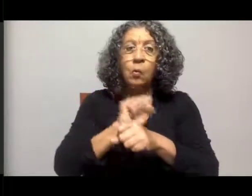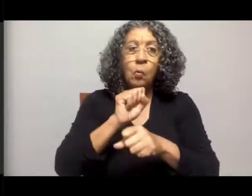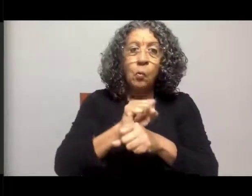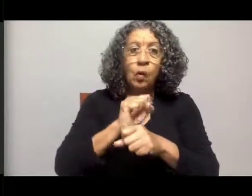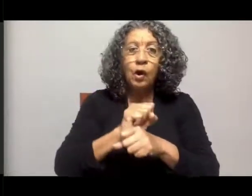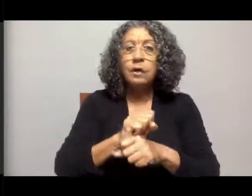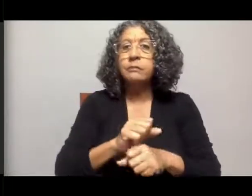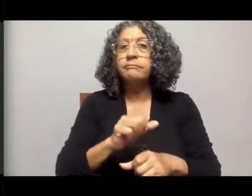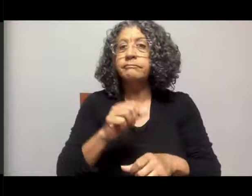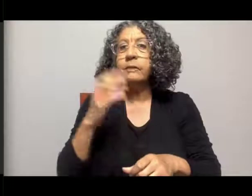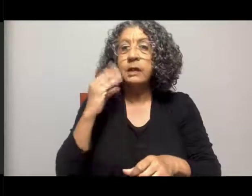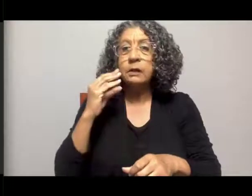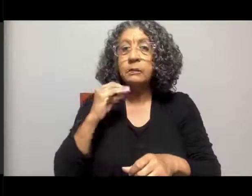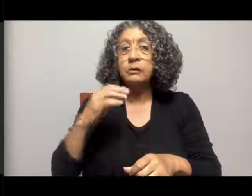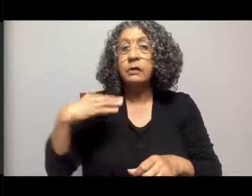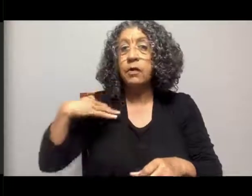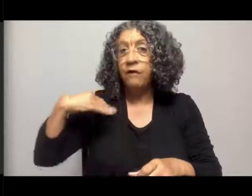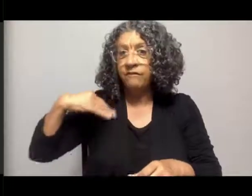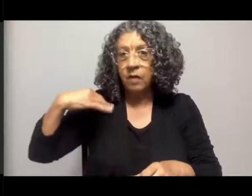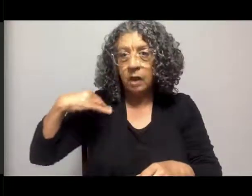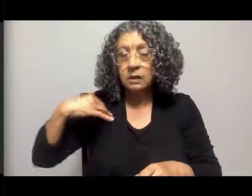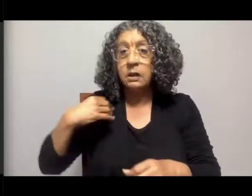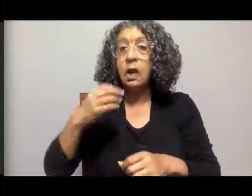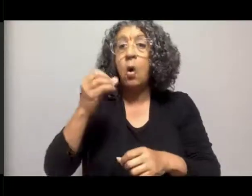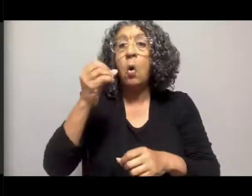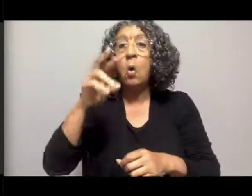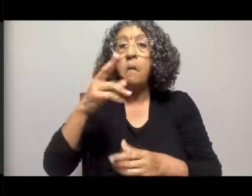Your professional work history or experience.